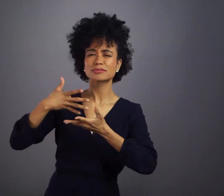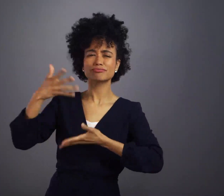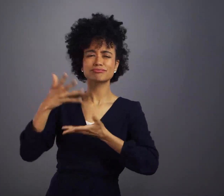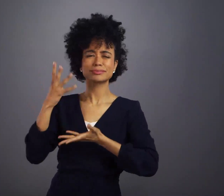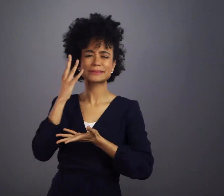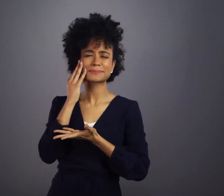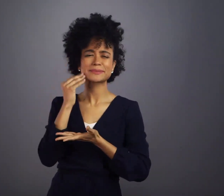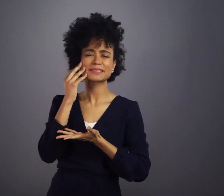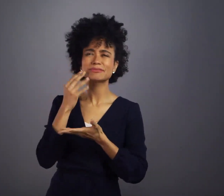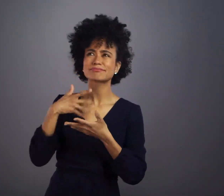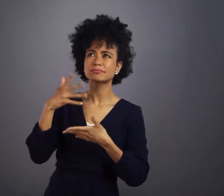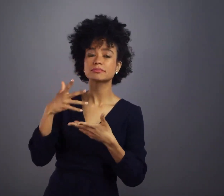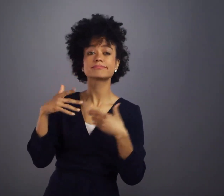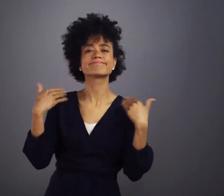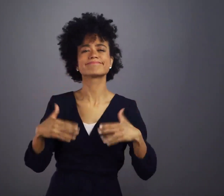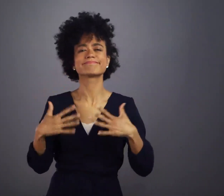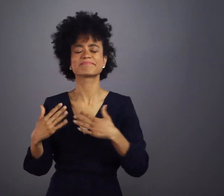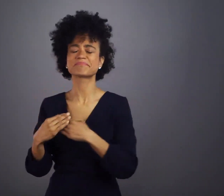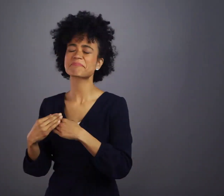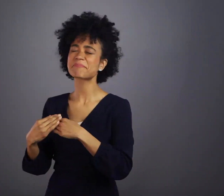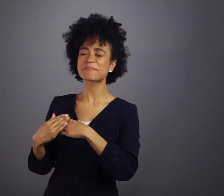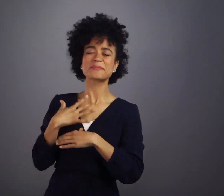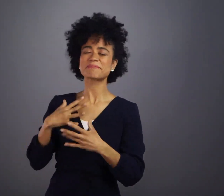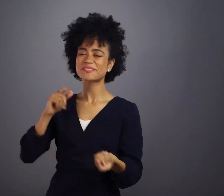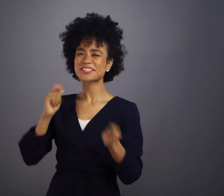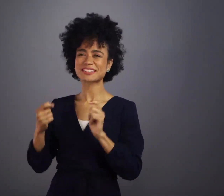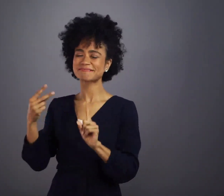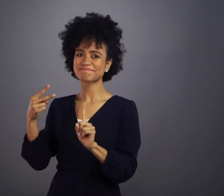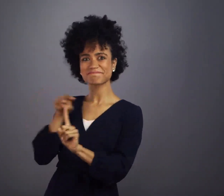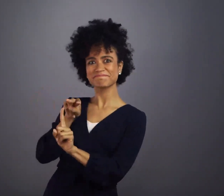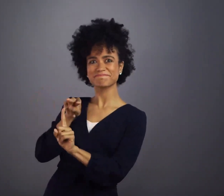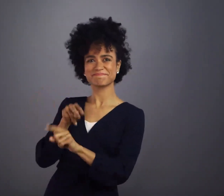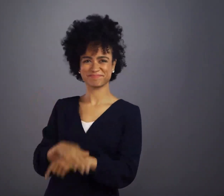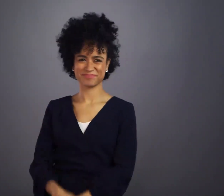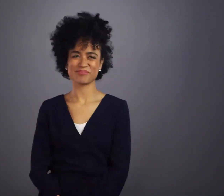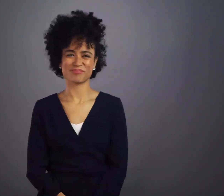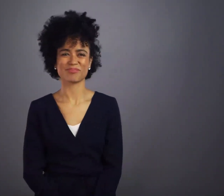That we have had deep and effective spiritual experiences*